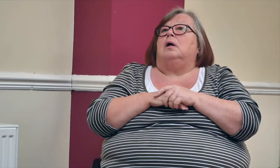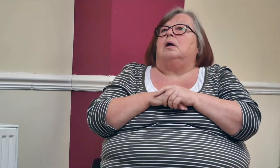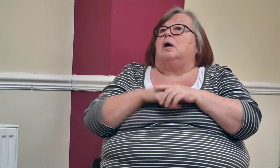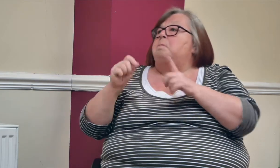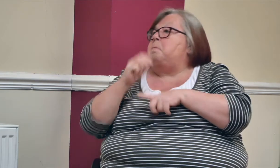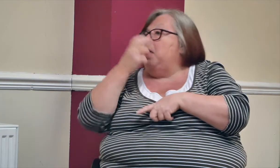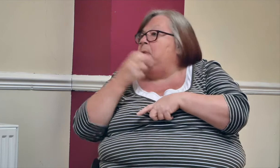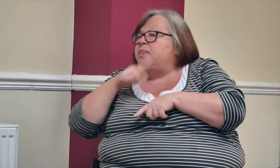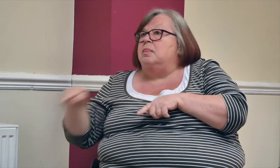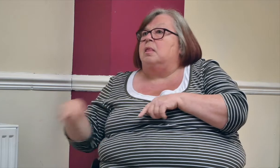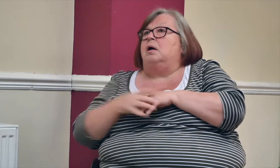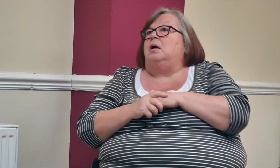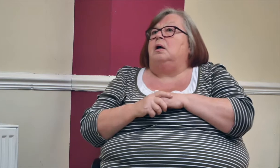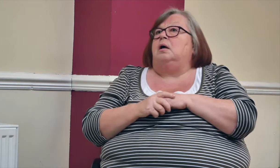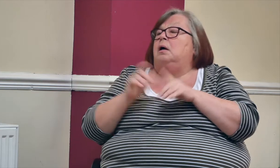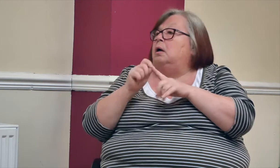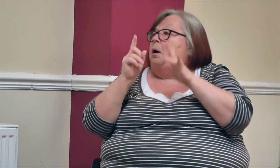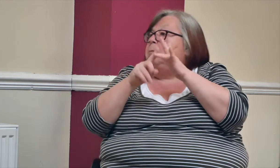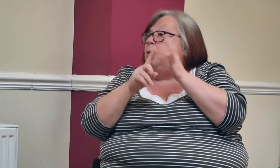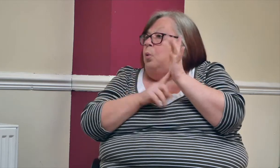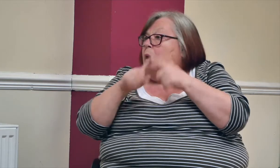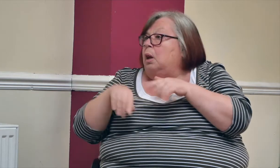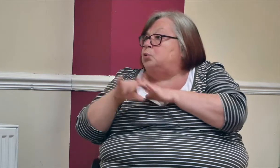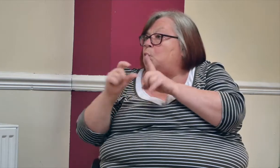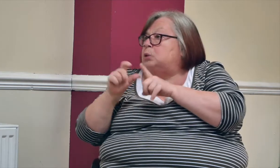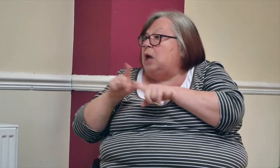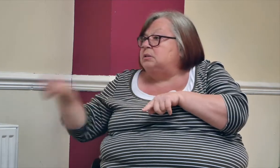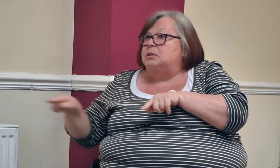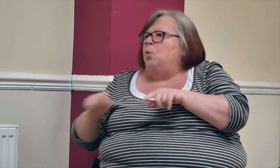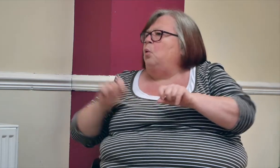Plymouth, Poole, Dorset...